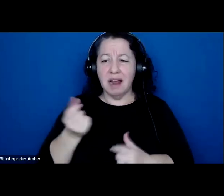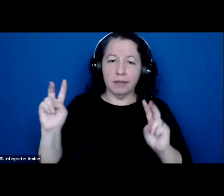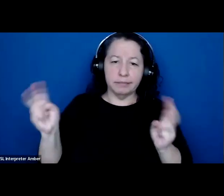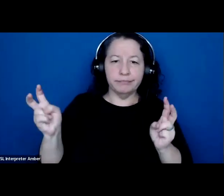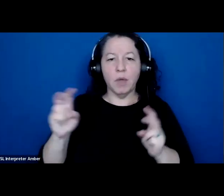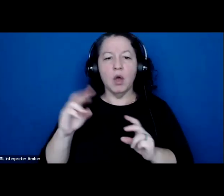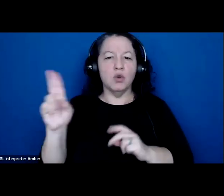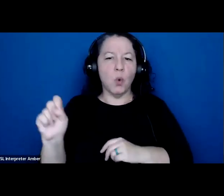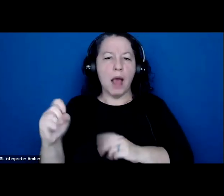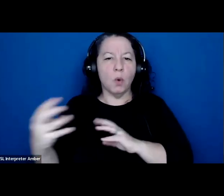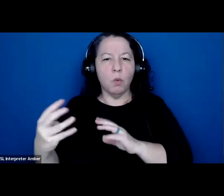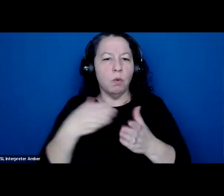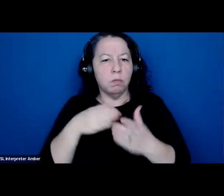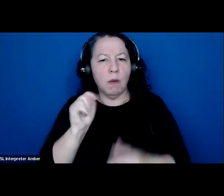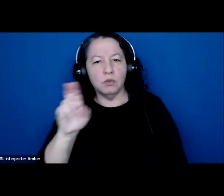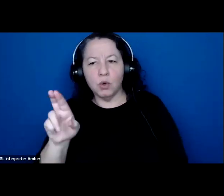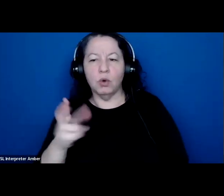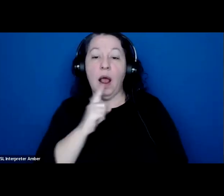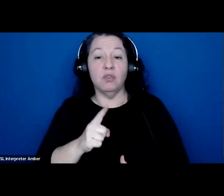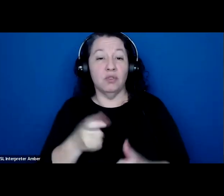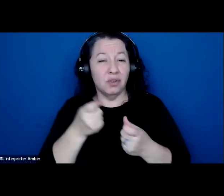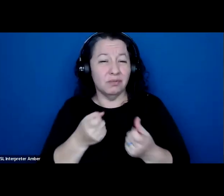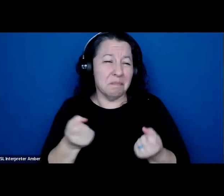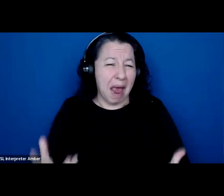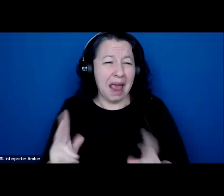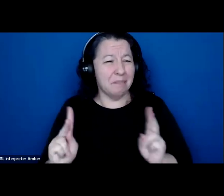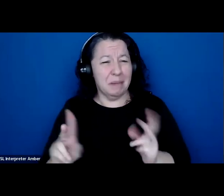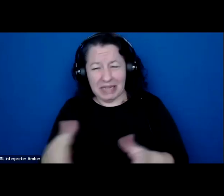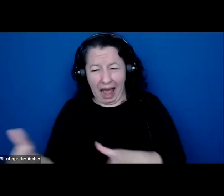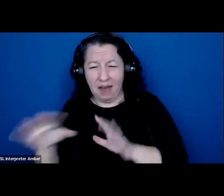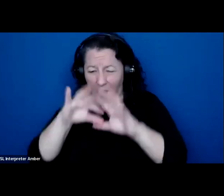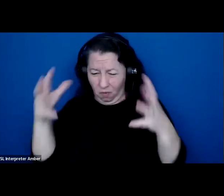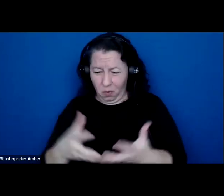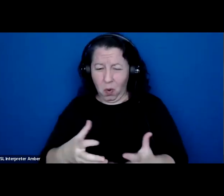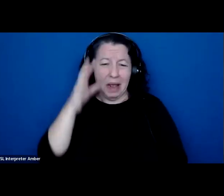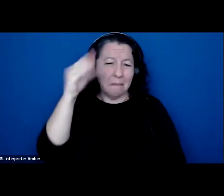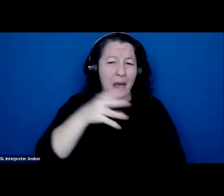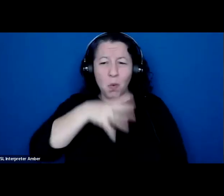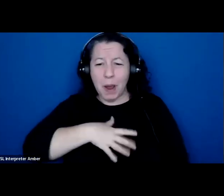millions of human beings around the world. Men, women, children, entire families evaporated from this earth.